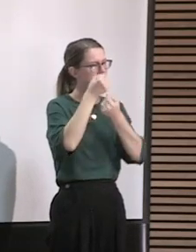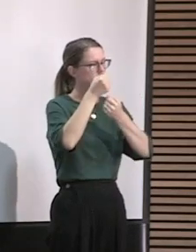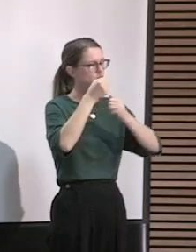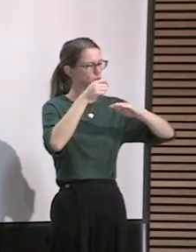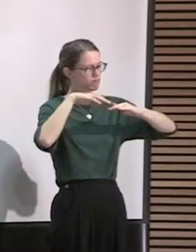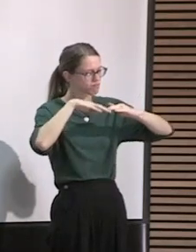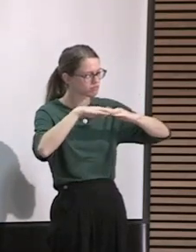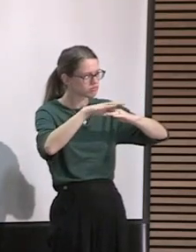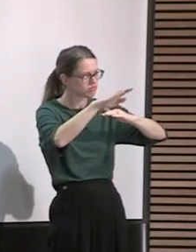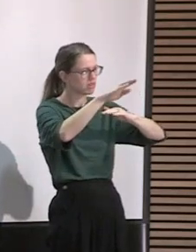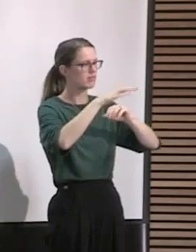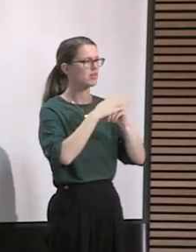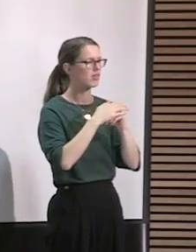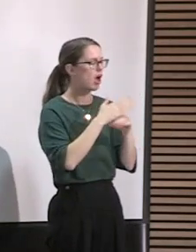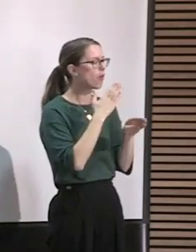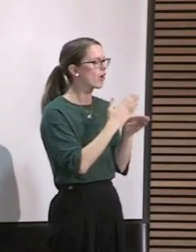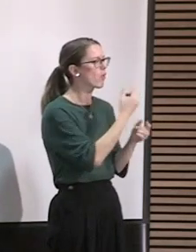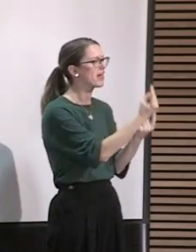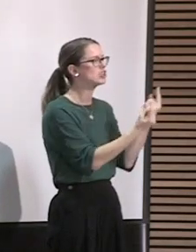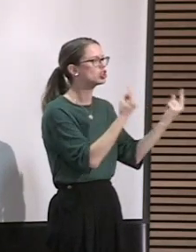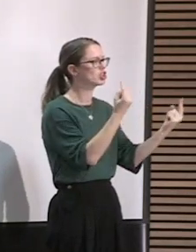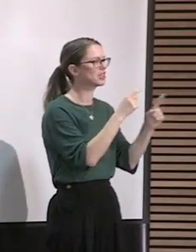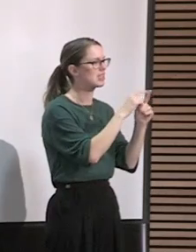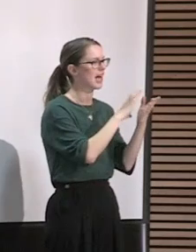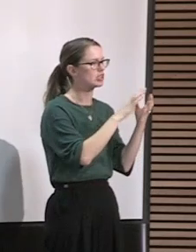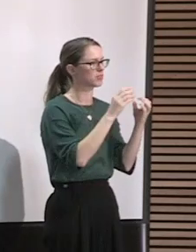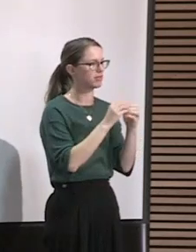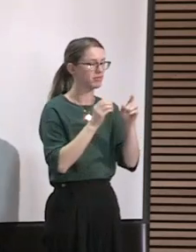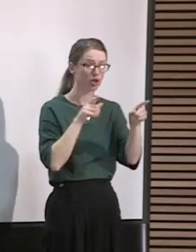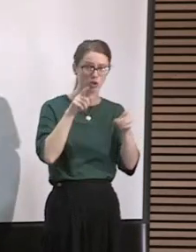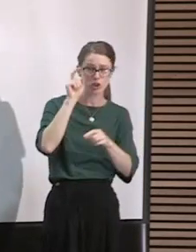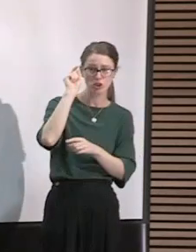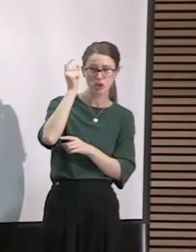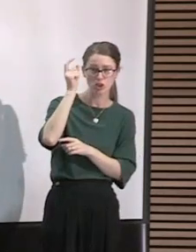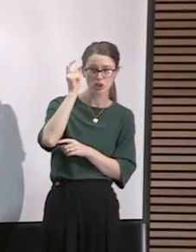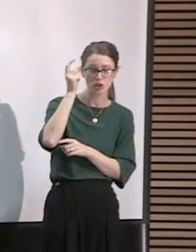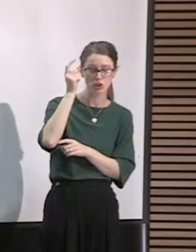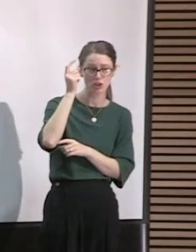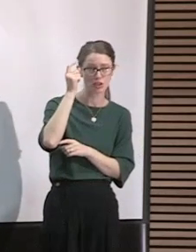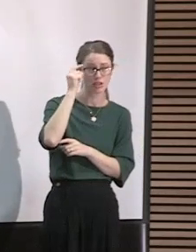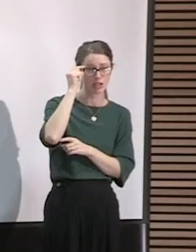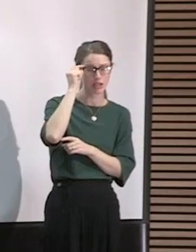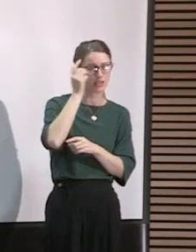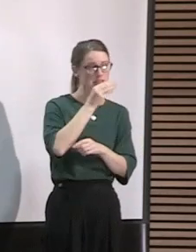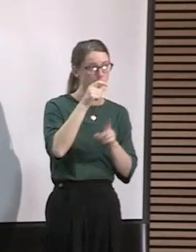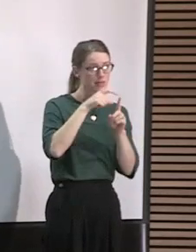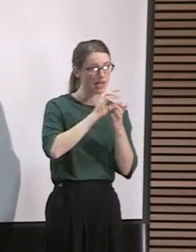than others. Some of them, it will take them a bit longer than others. So we are working